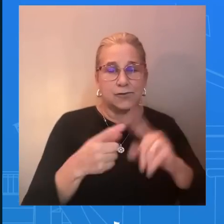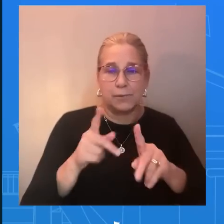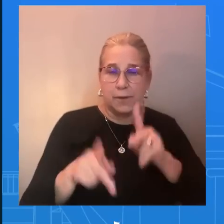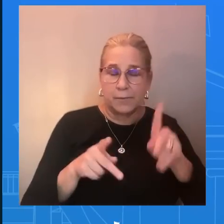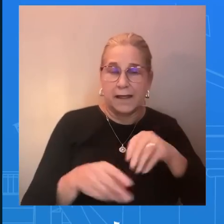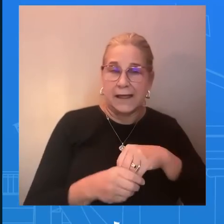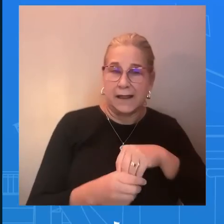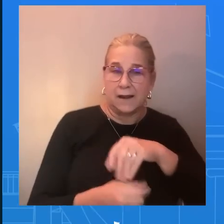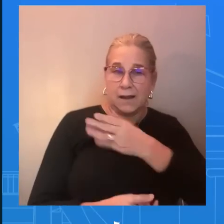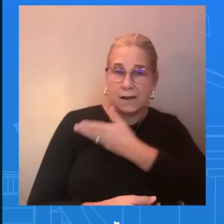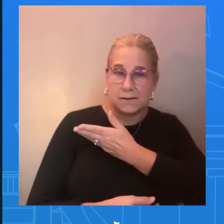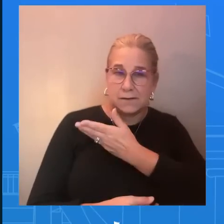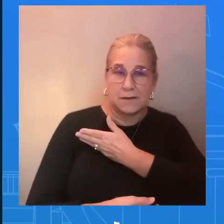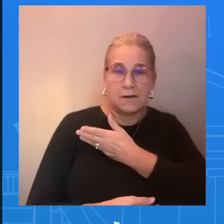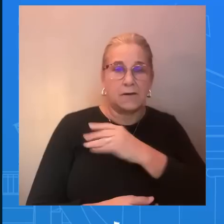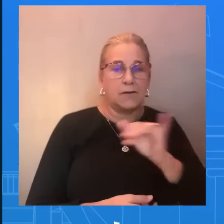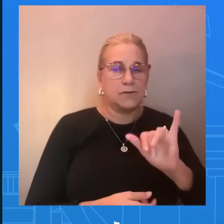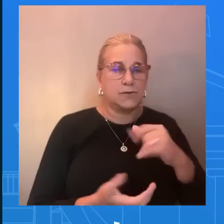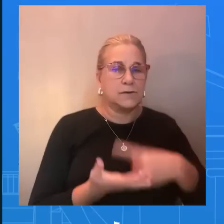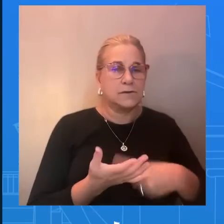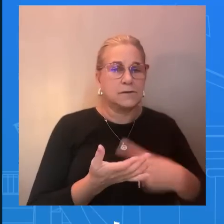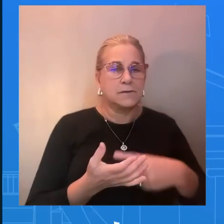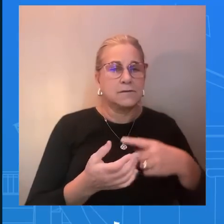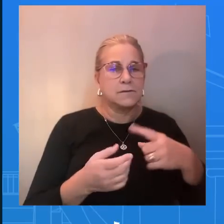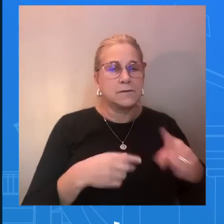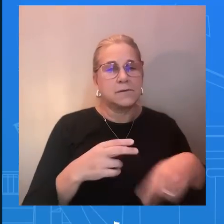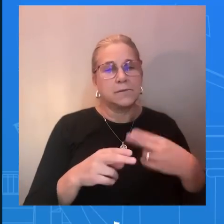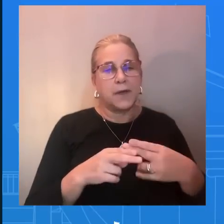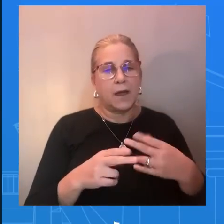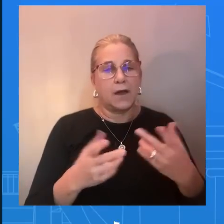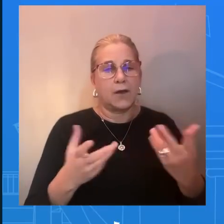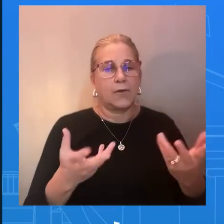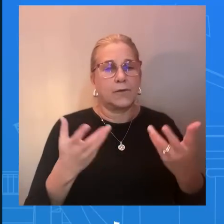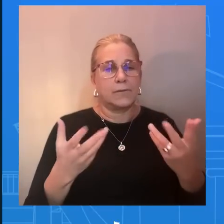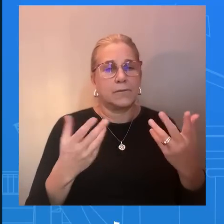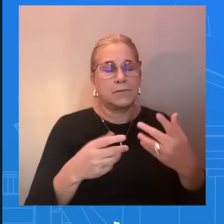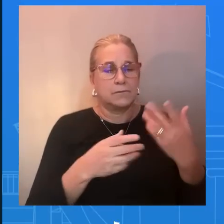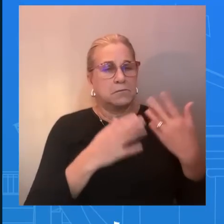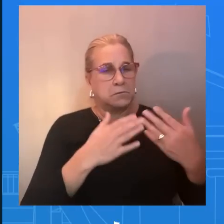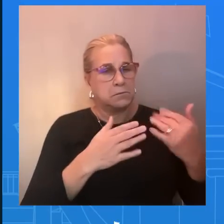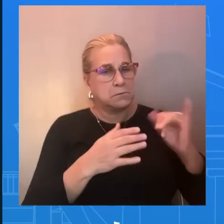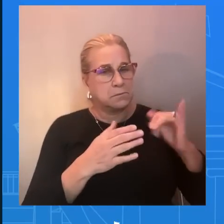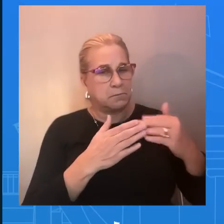now about the diplomatic solu- -- resolution to the conflict between Israel and Hezbollah.